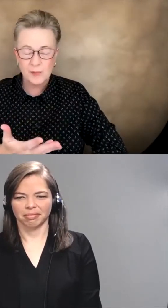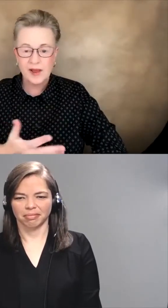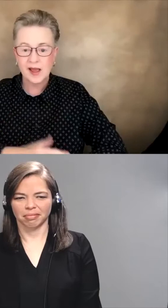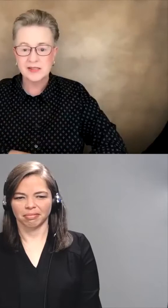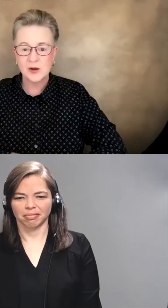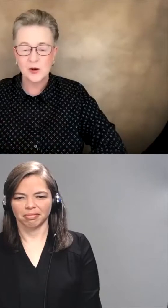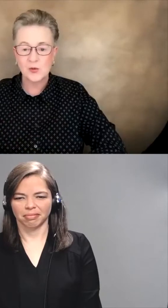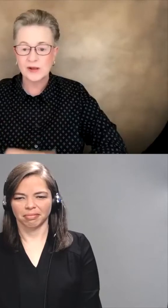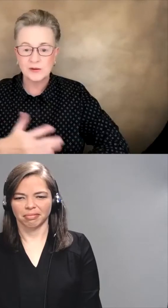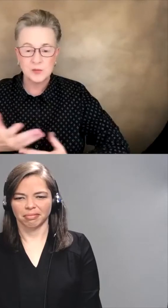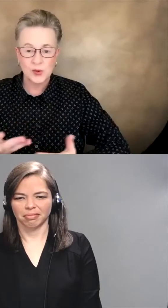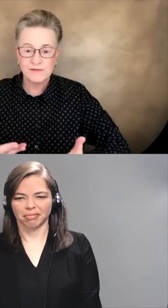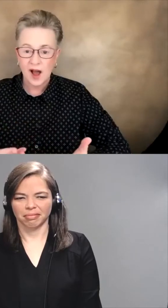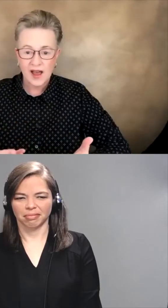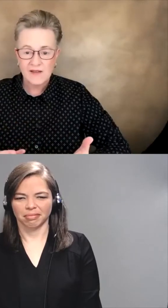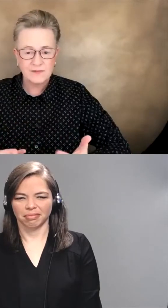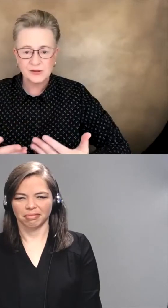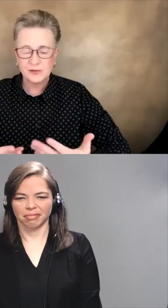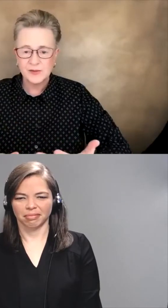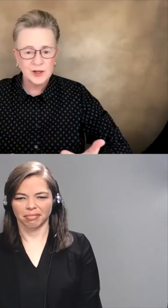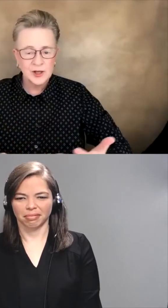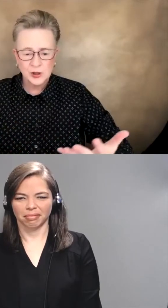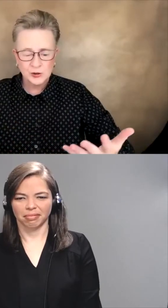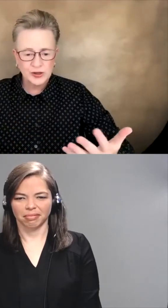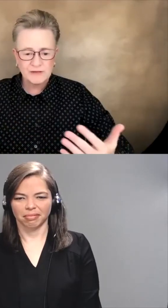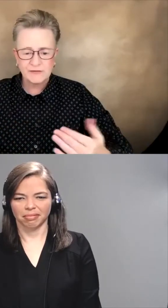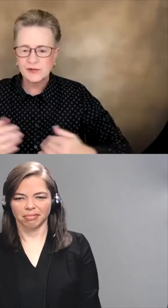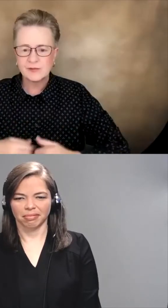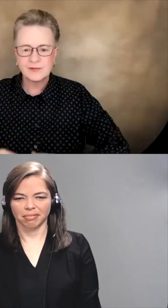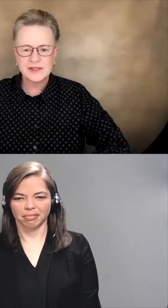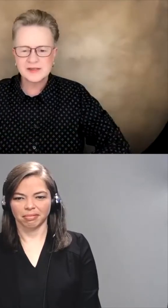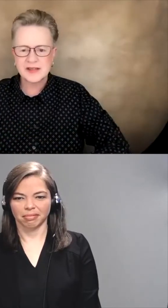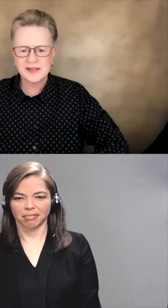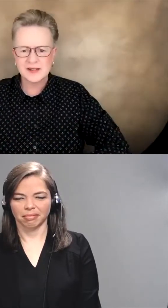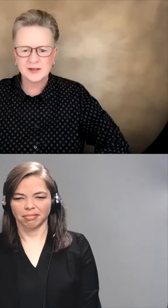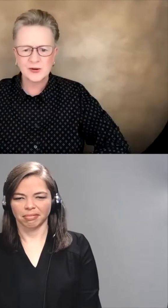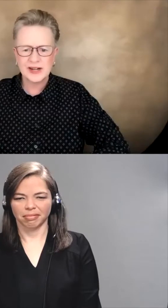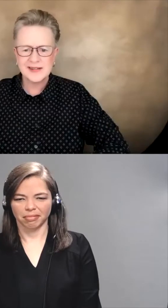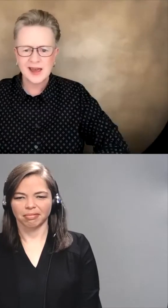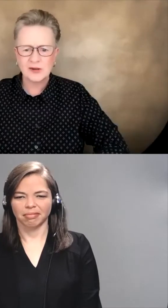and so when there's more than five, good good, grief it's a great day when